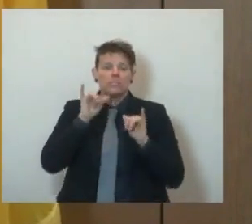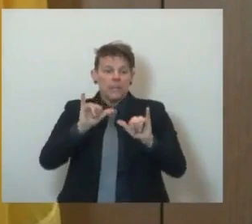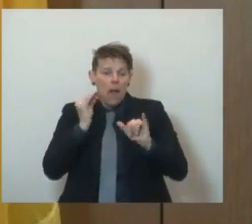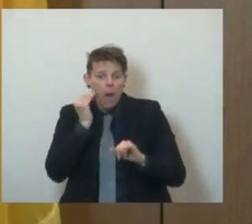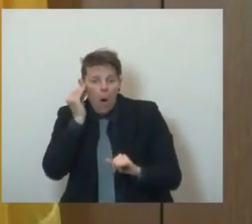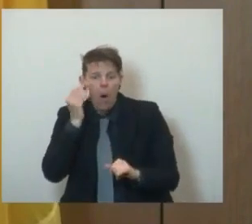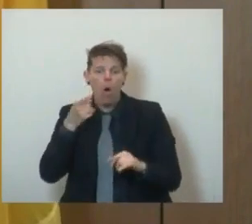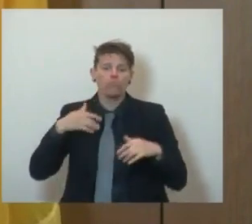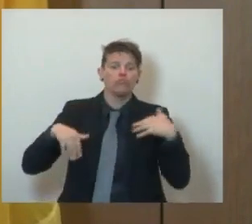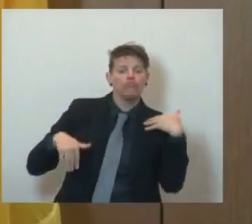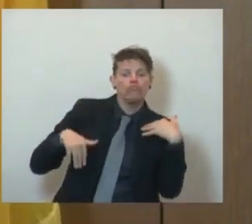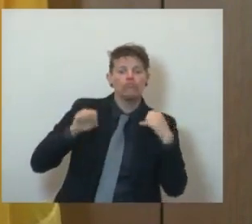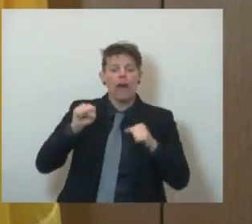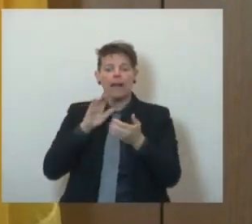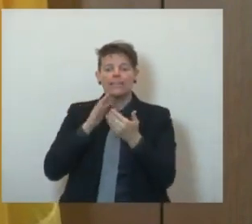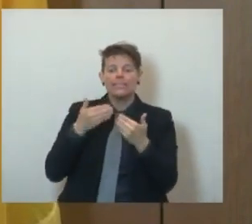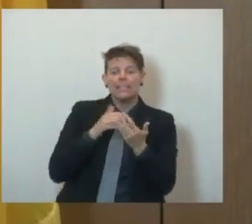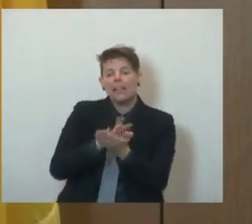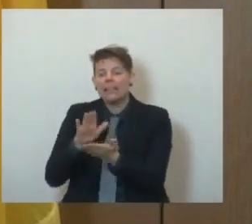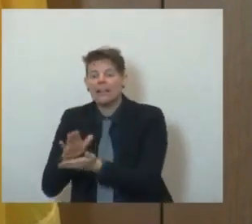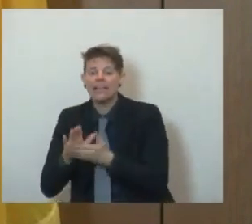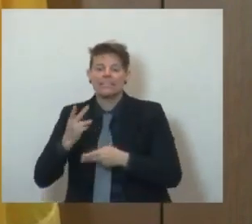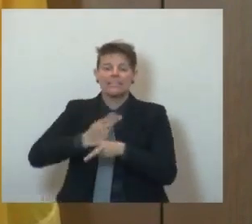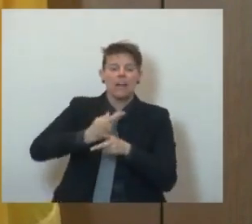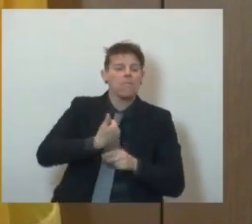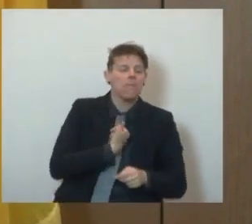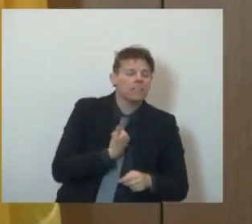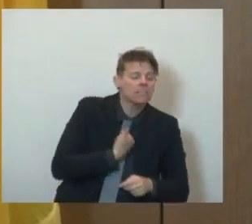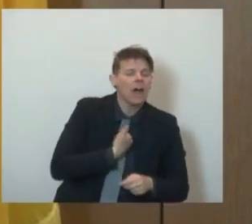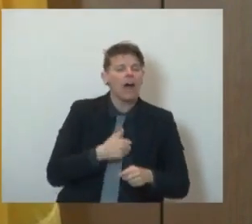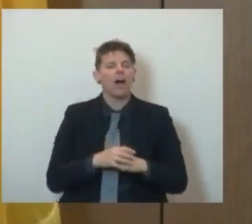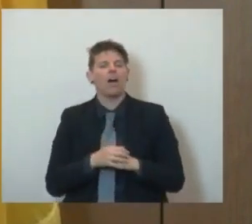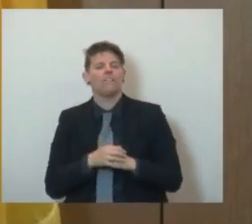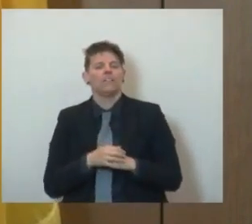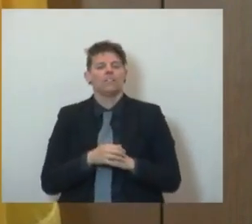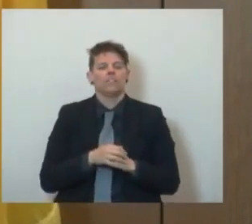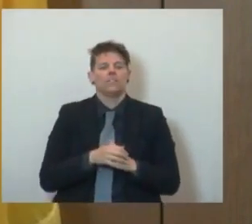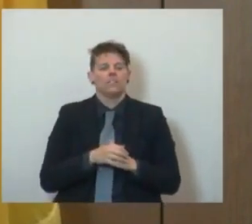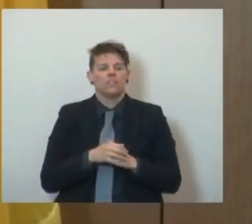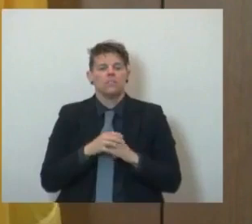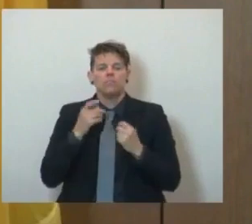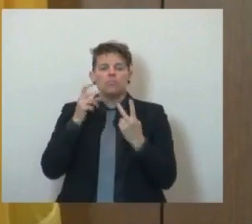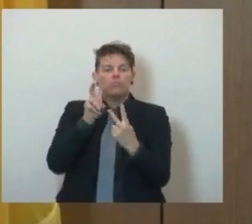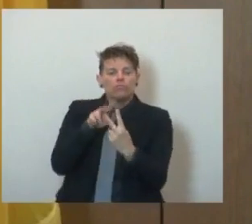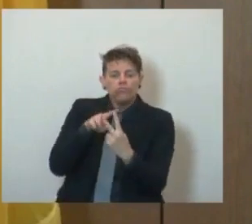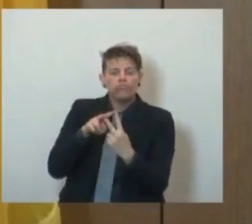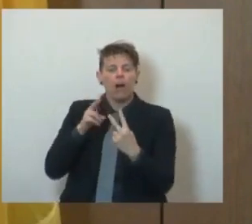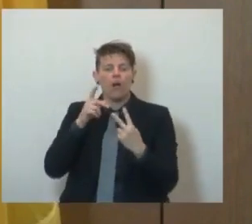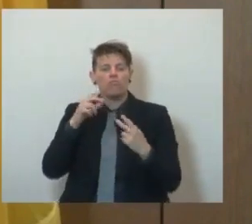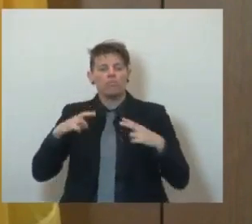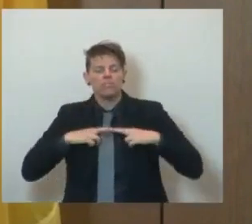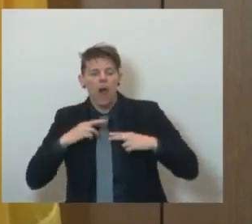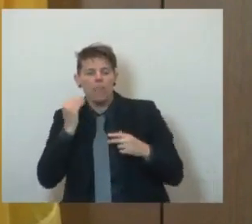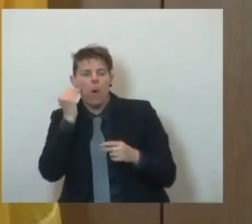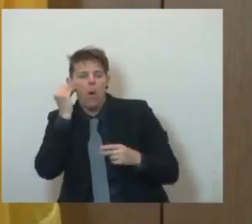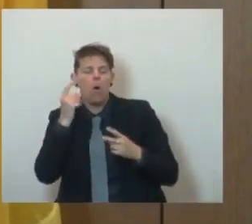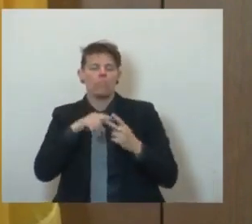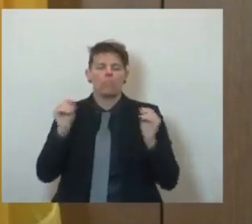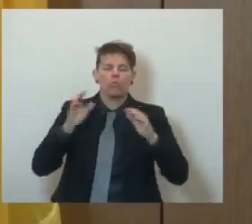WHERE YOU CAN SUCCESSFULLY DO THAT THAT’S LIMITED CLEANING. SO YOU’RE NOT REALLY LEAVING THE HOUSE. MAYBE YOU’RE A RETIRED COUPLE.